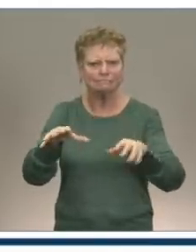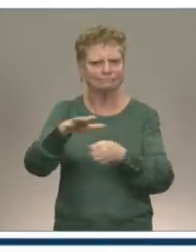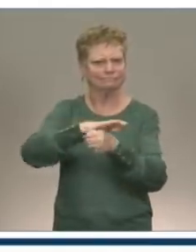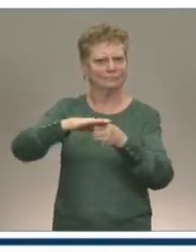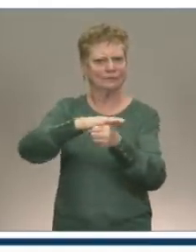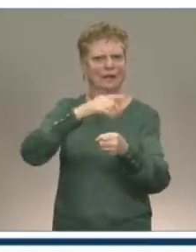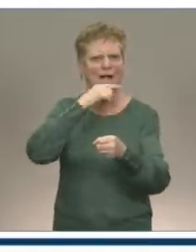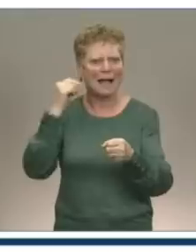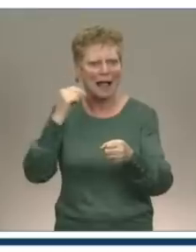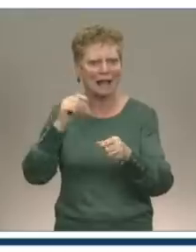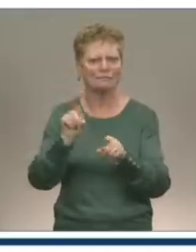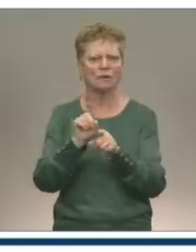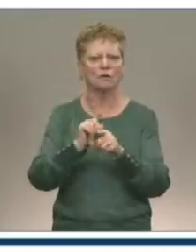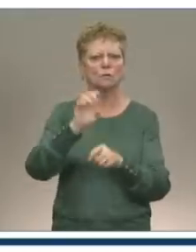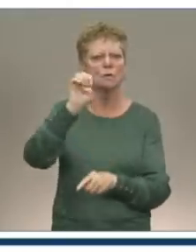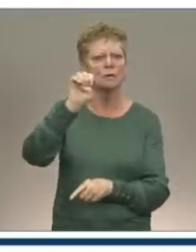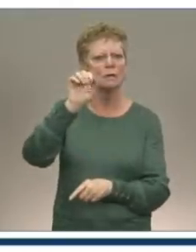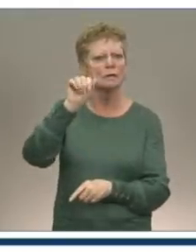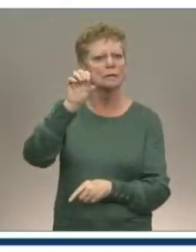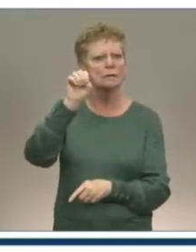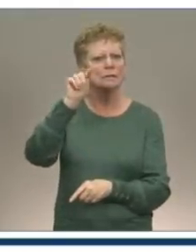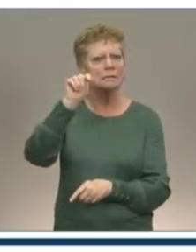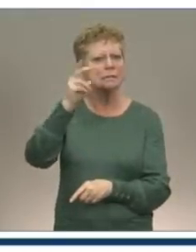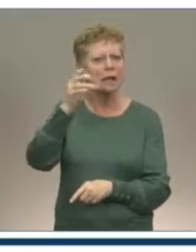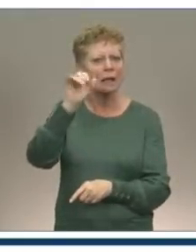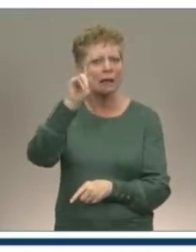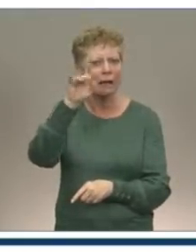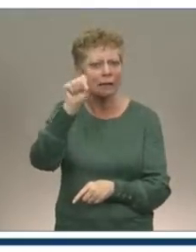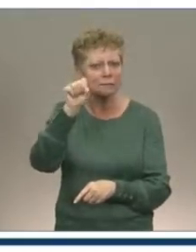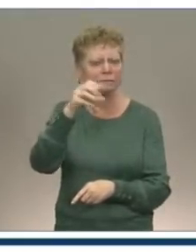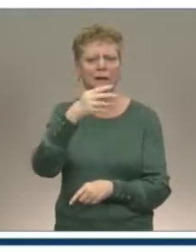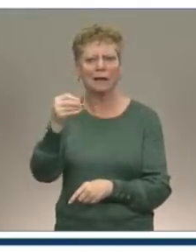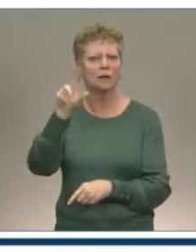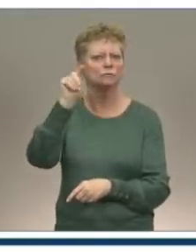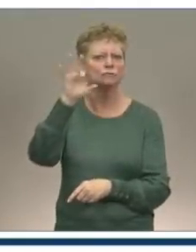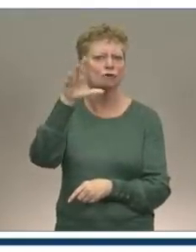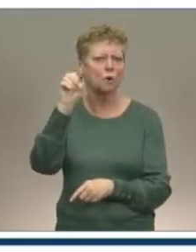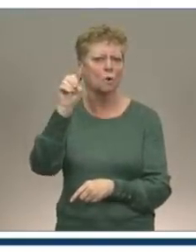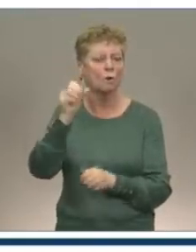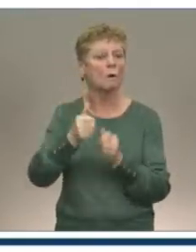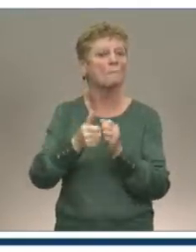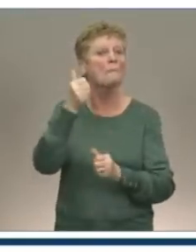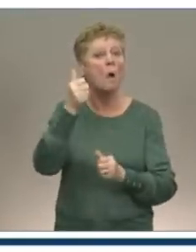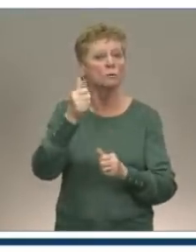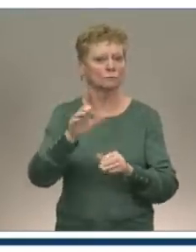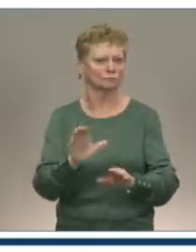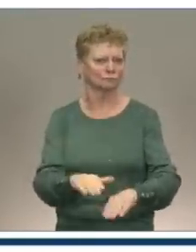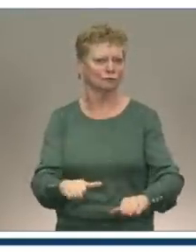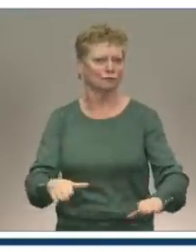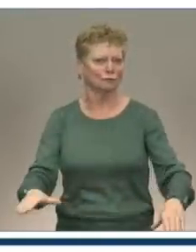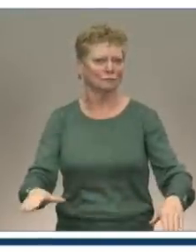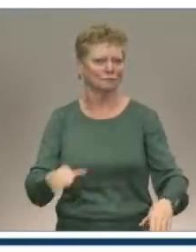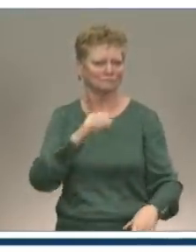into east hamps and truro and most of the cases are in children age 5 to 11. thankfully we've not